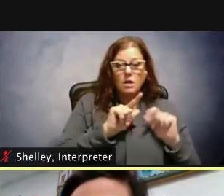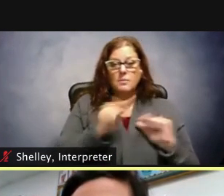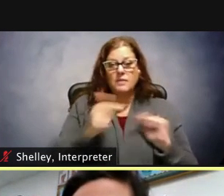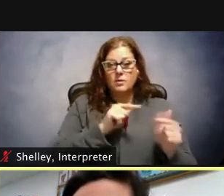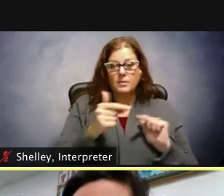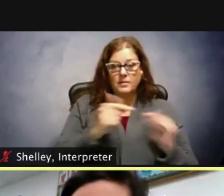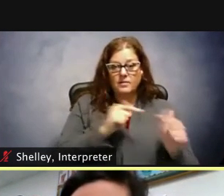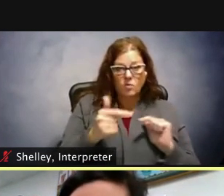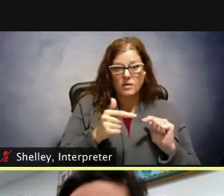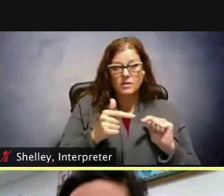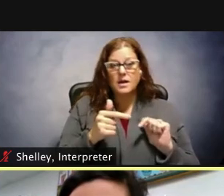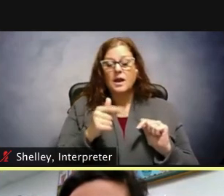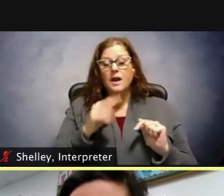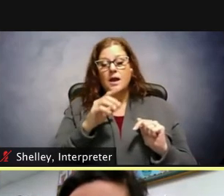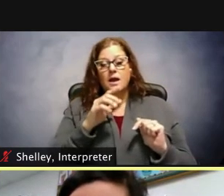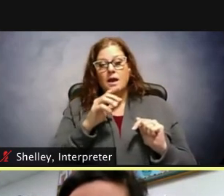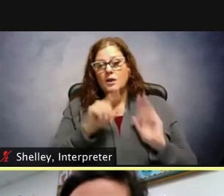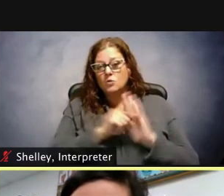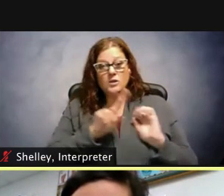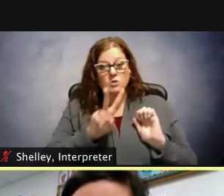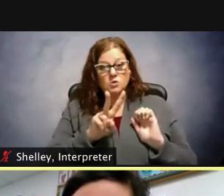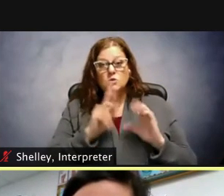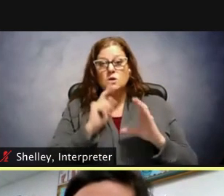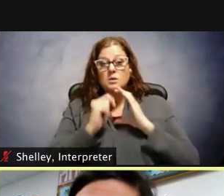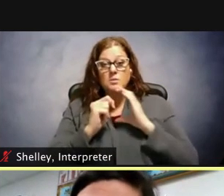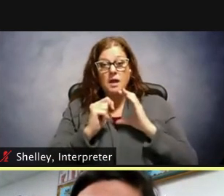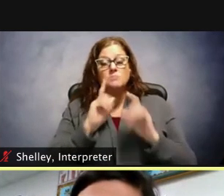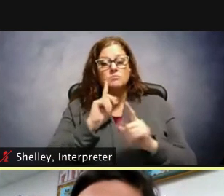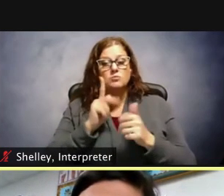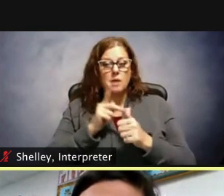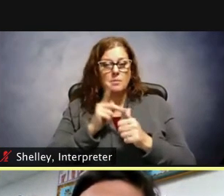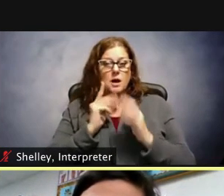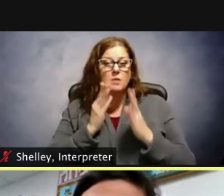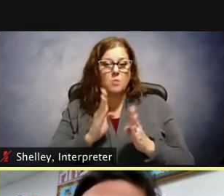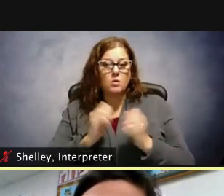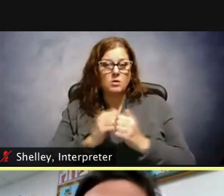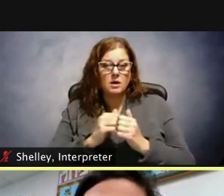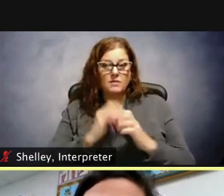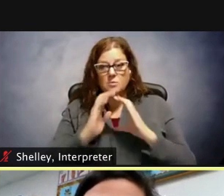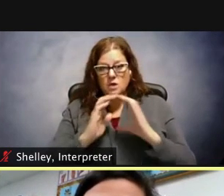two it was decided that total communication would be his primary mode of communication and that was